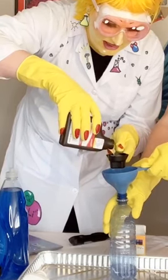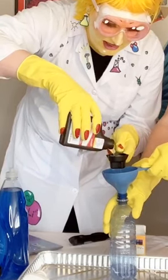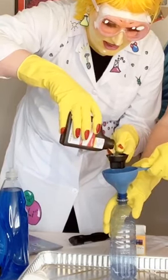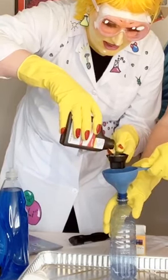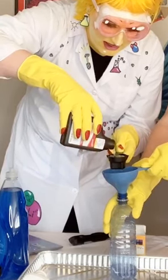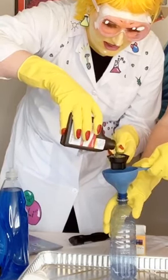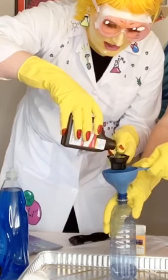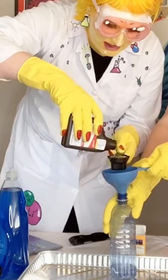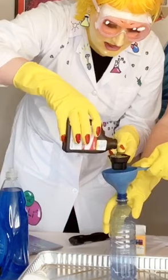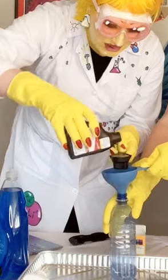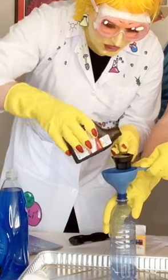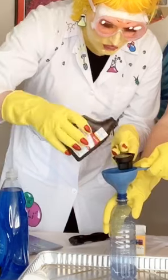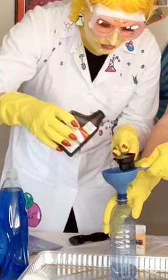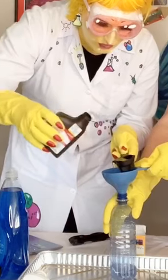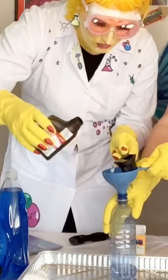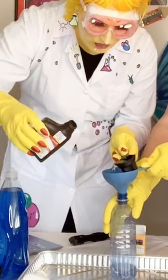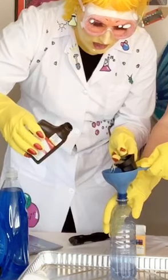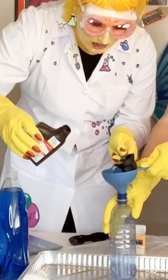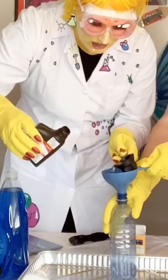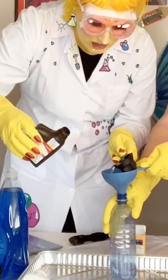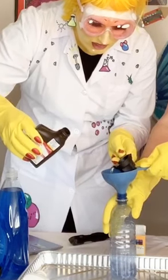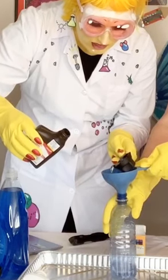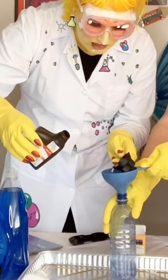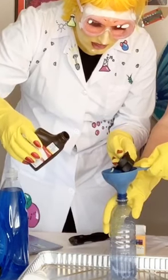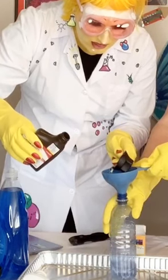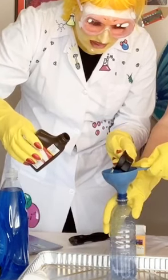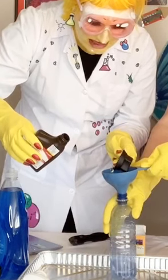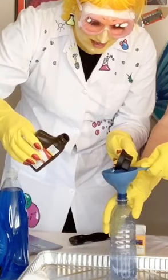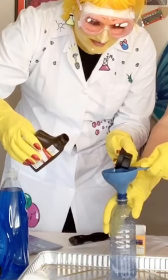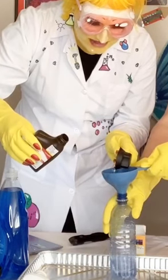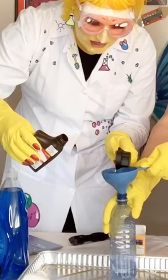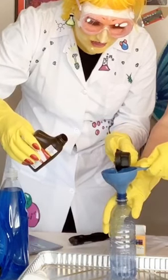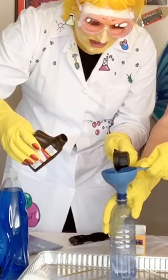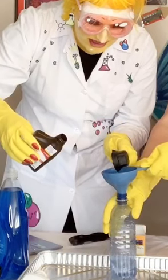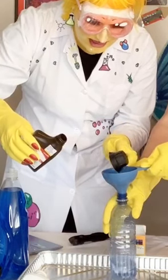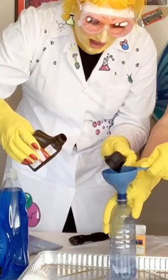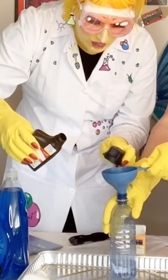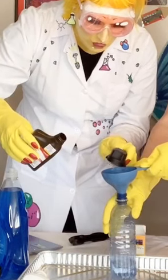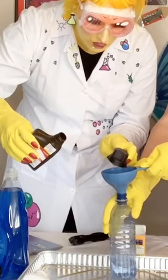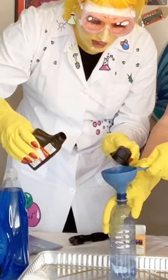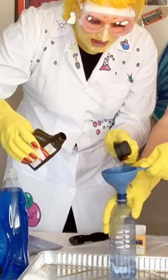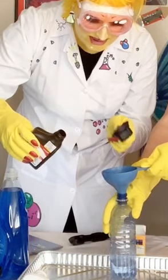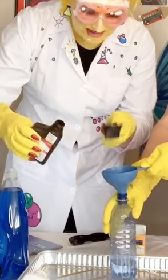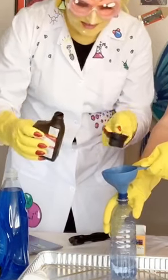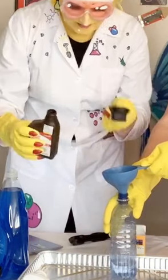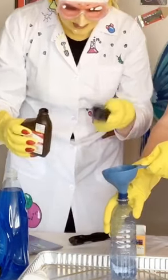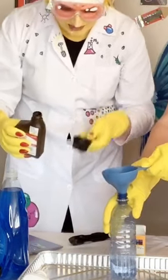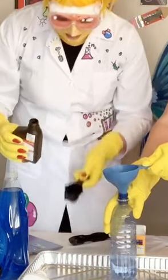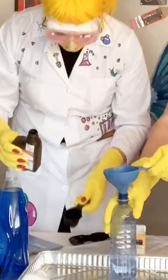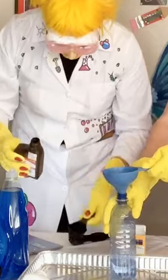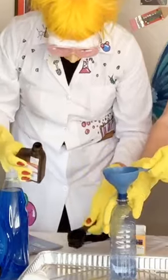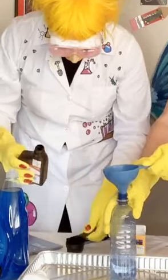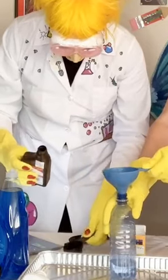and two. Absolutely gorgeous. Wonderful.